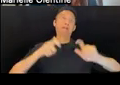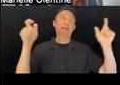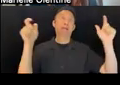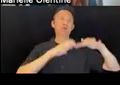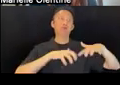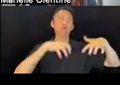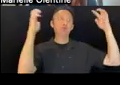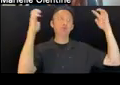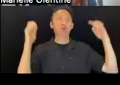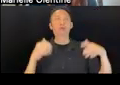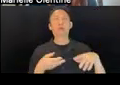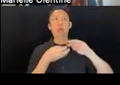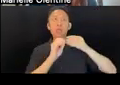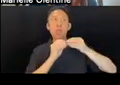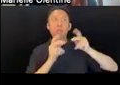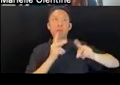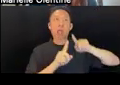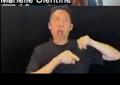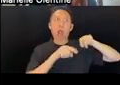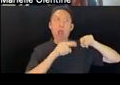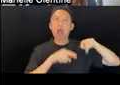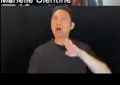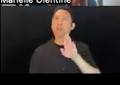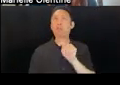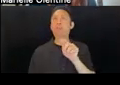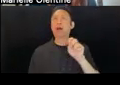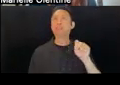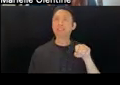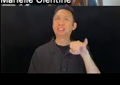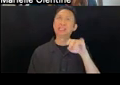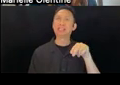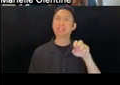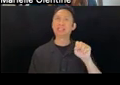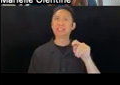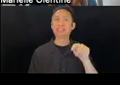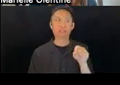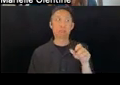screening on her website" than Jumana Manna, but "The